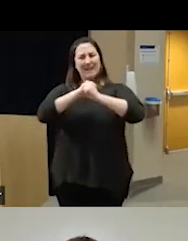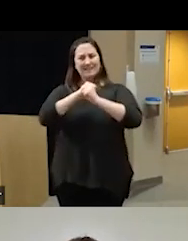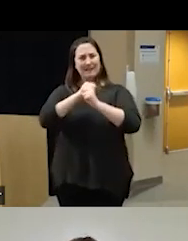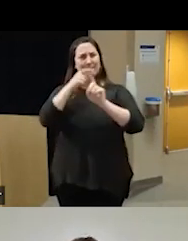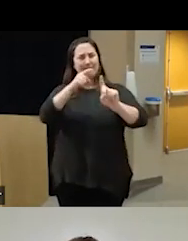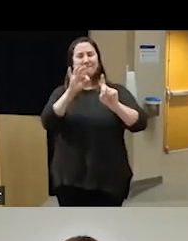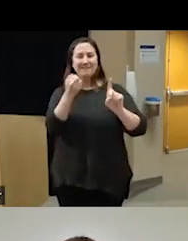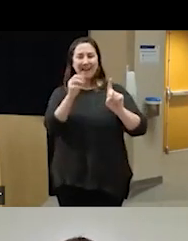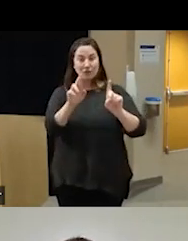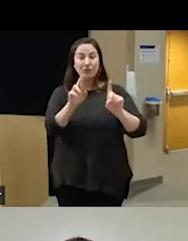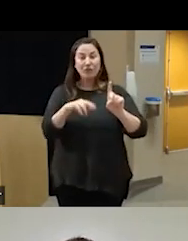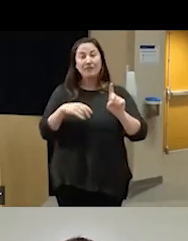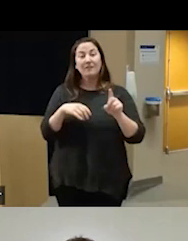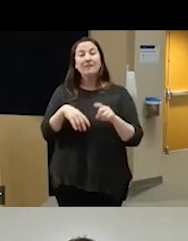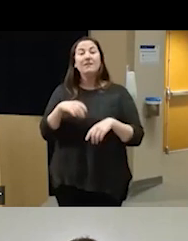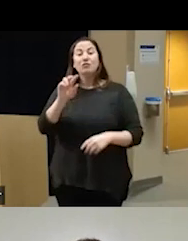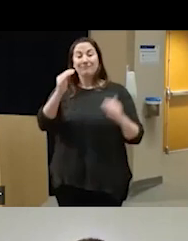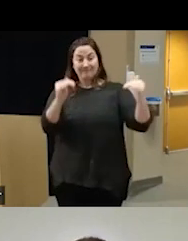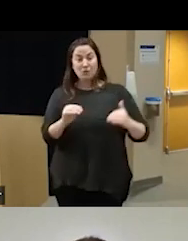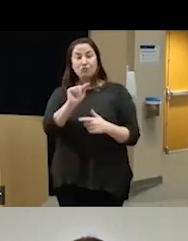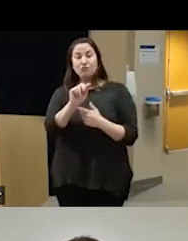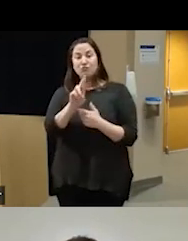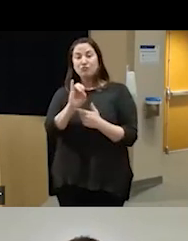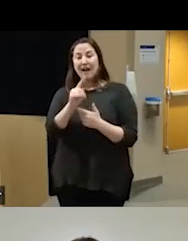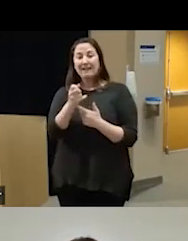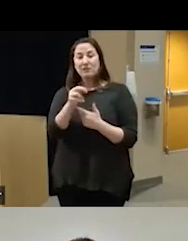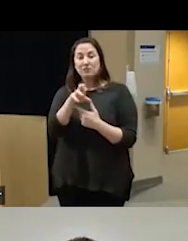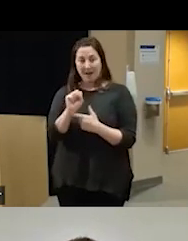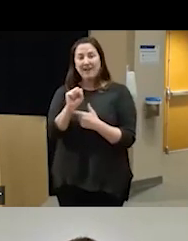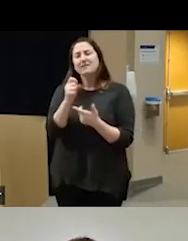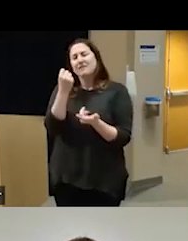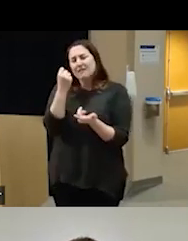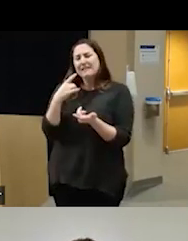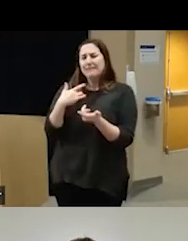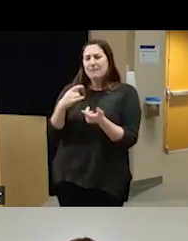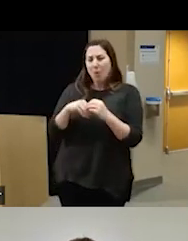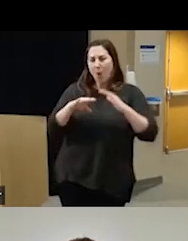It's high triglycerides. But again in a lower range than abnormality. It's 150